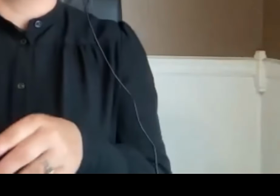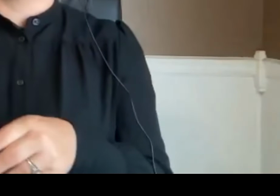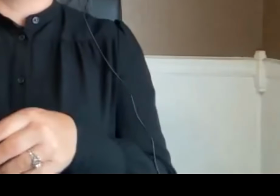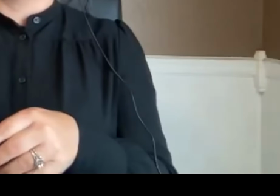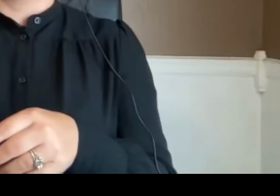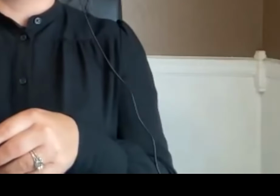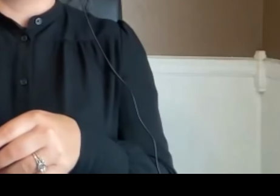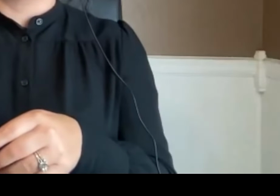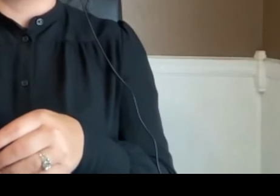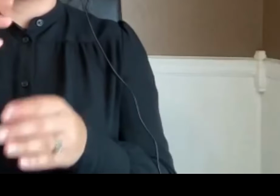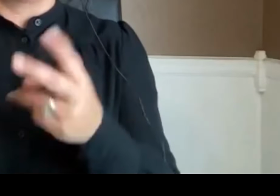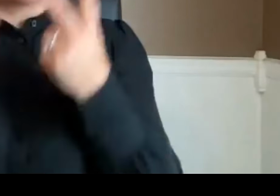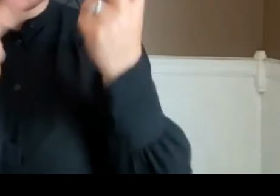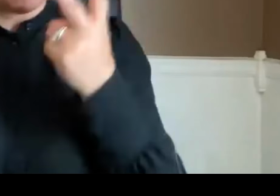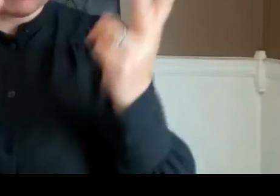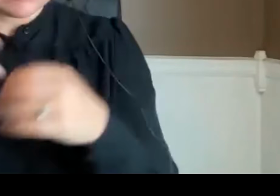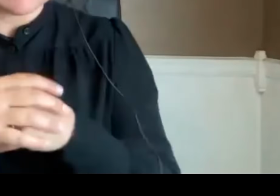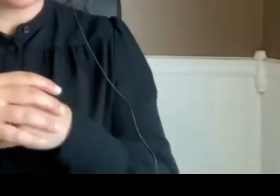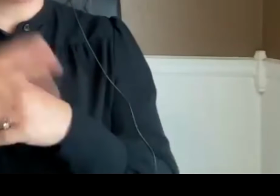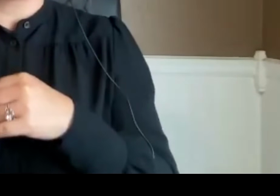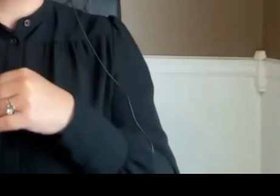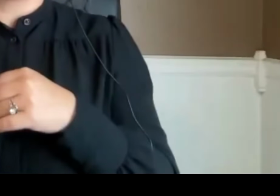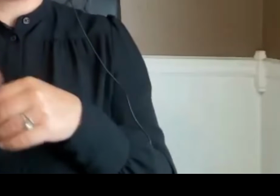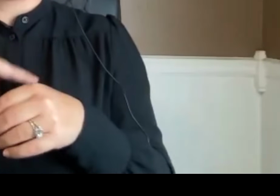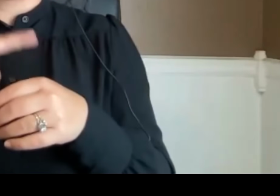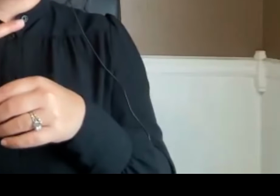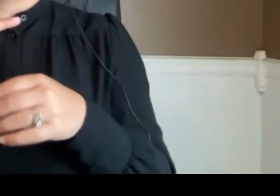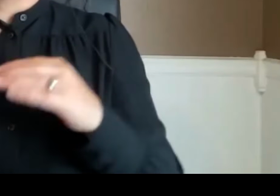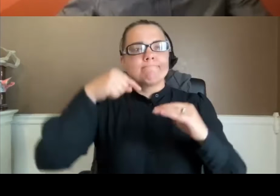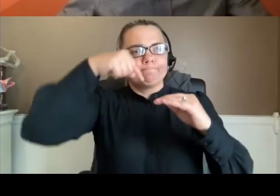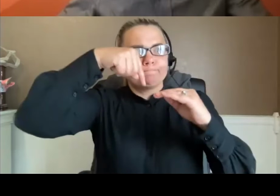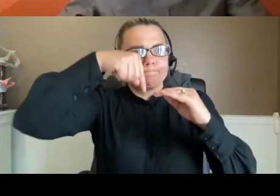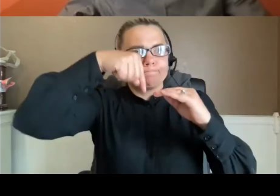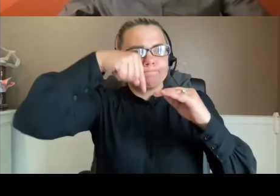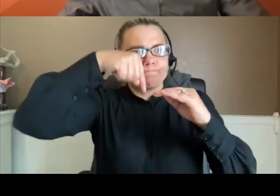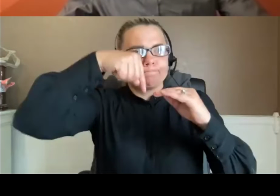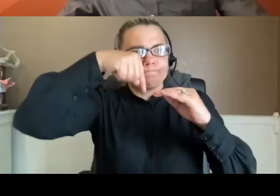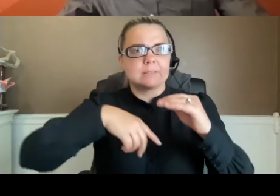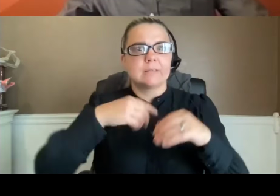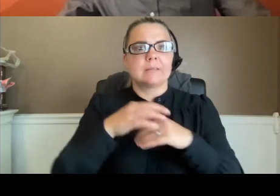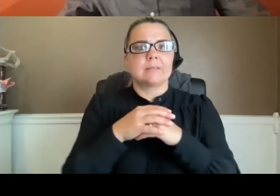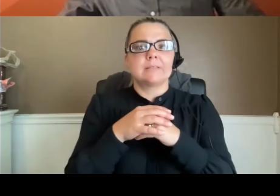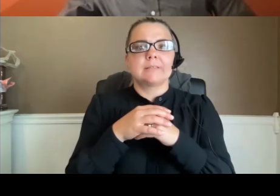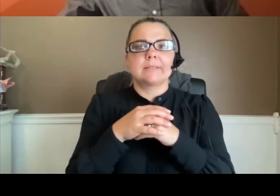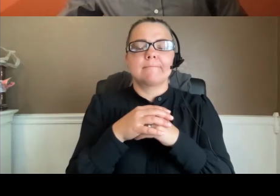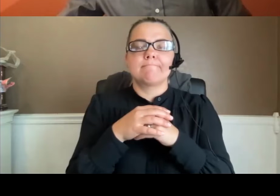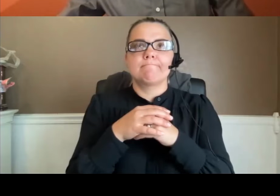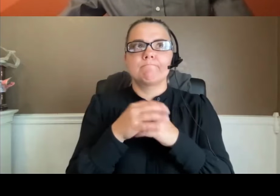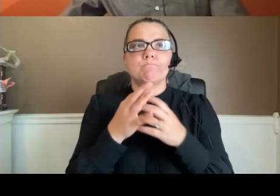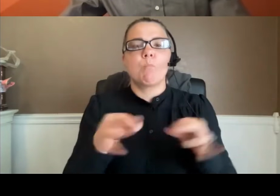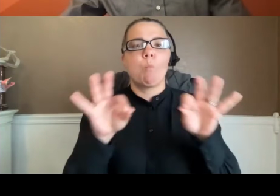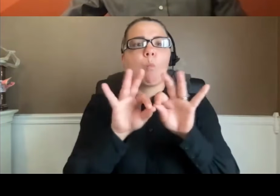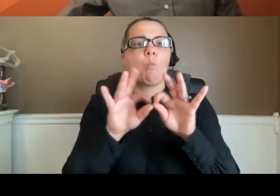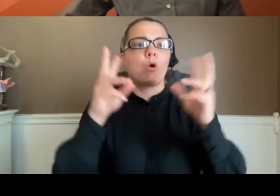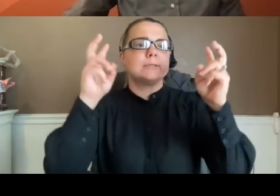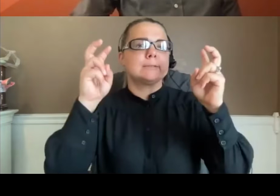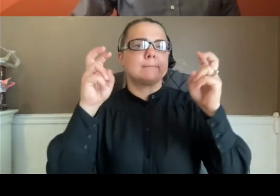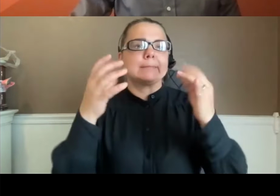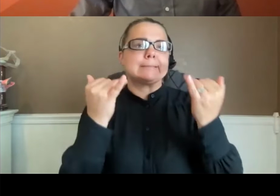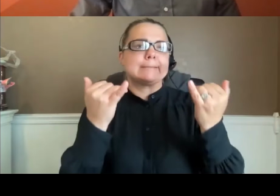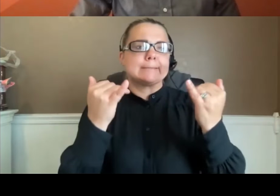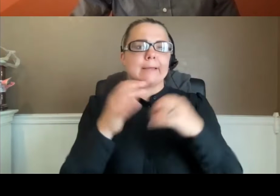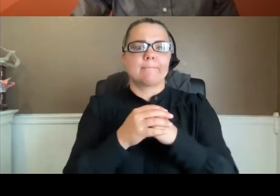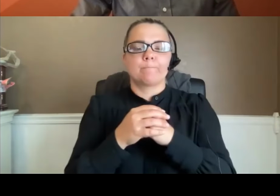to be talking about, or getting into, the imperative topics of the day. So, I'd like